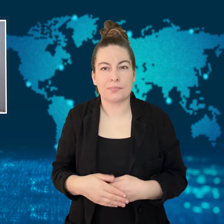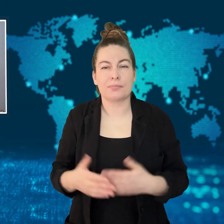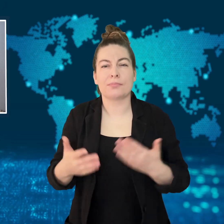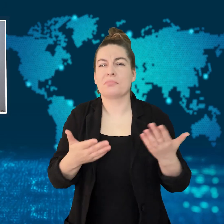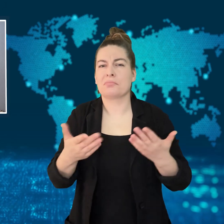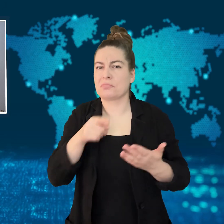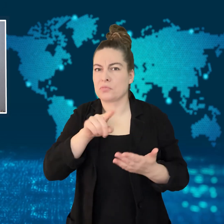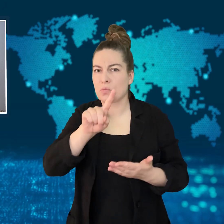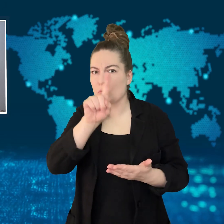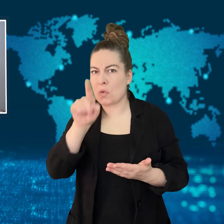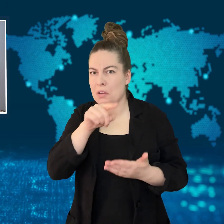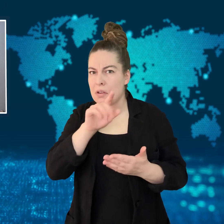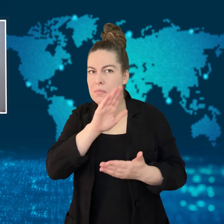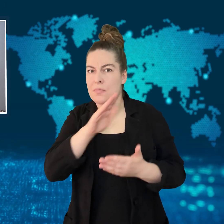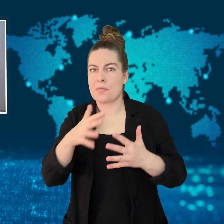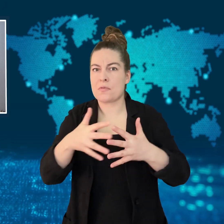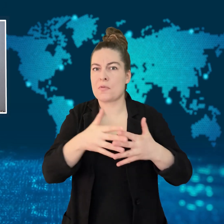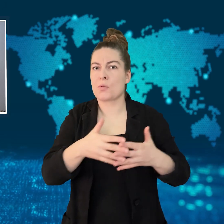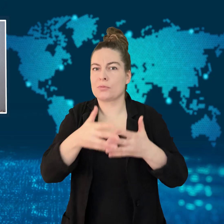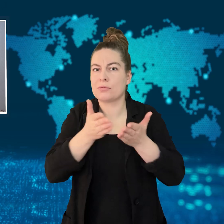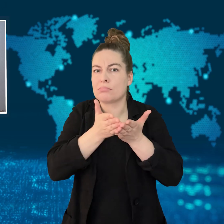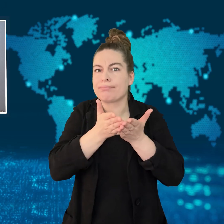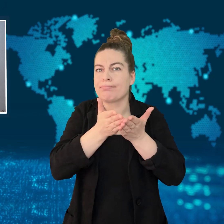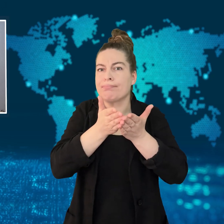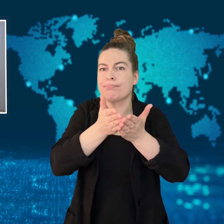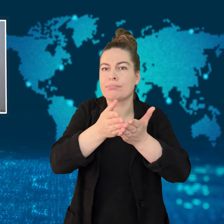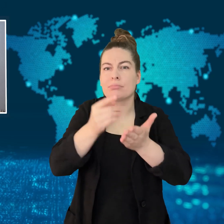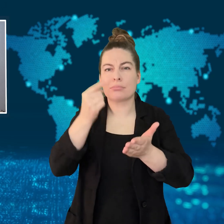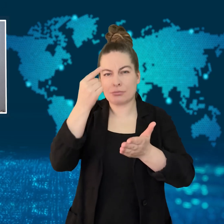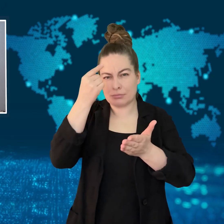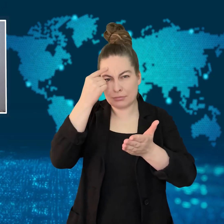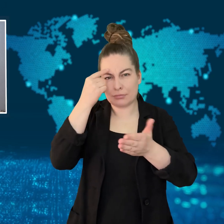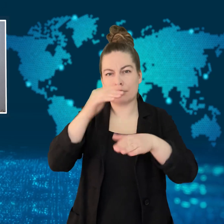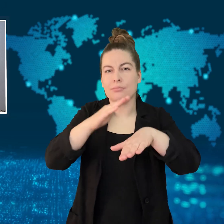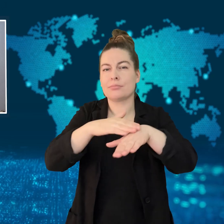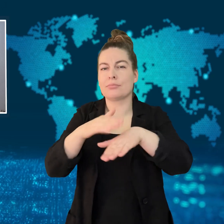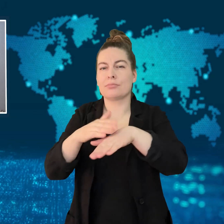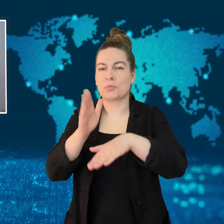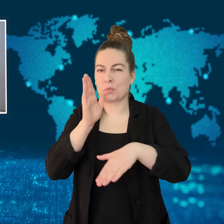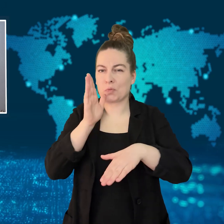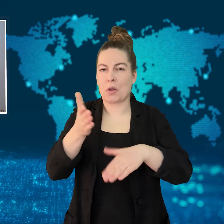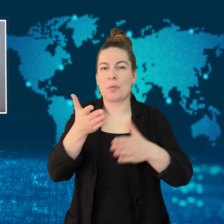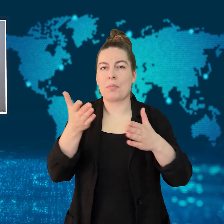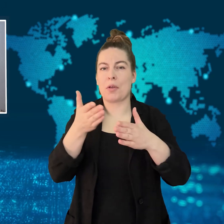International response to